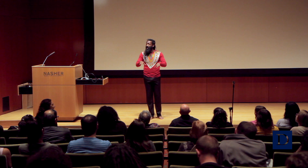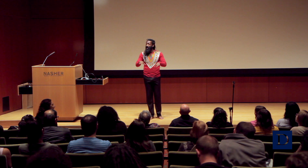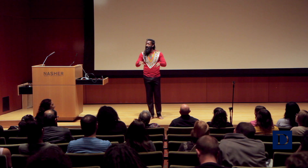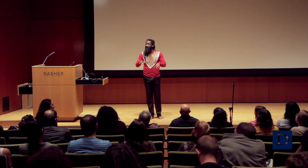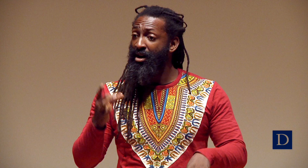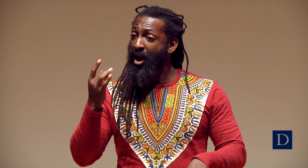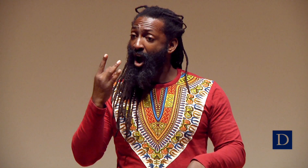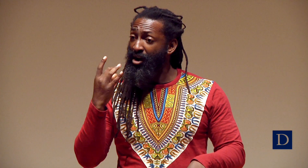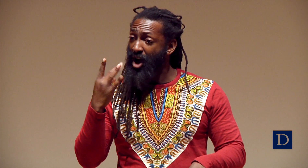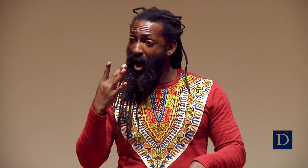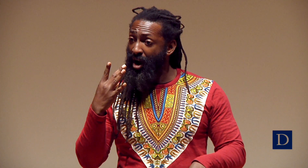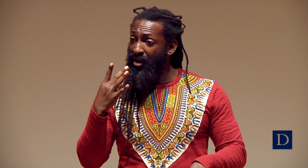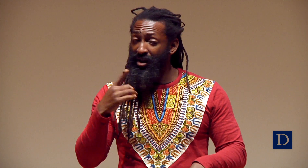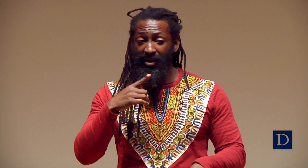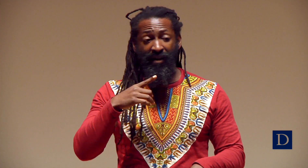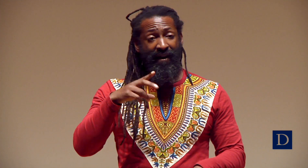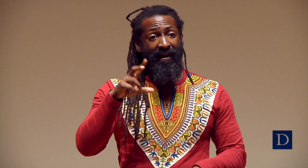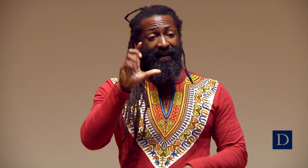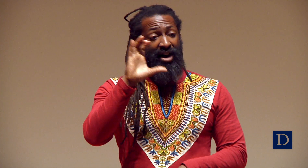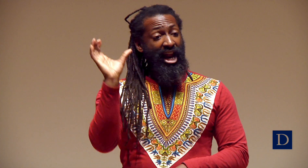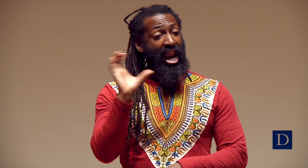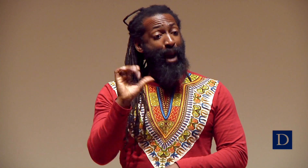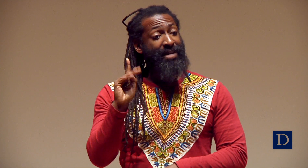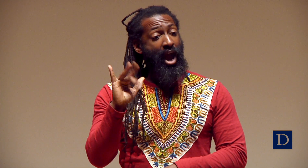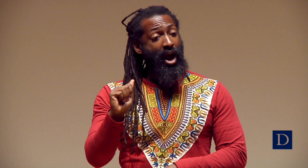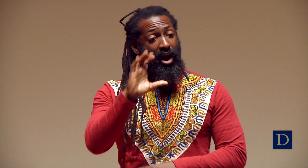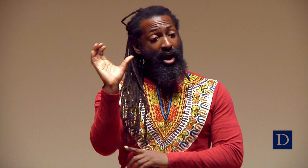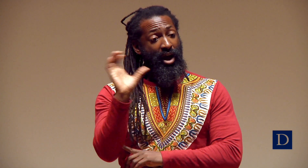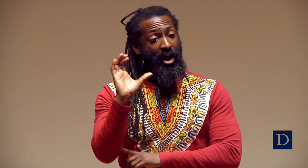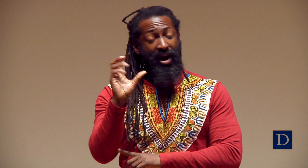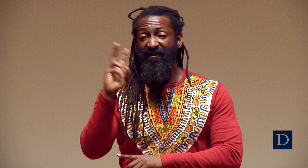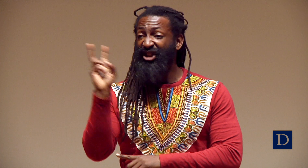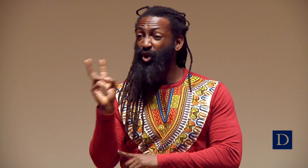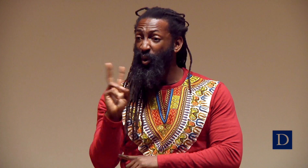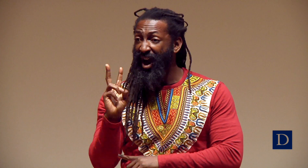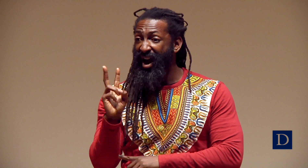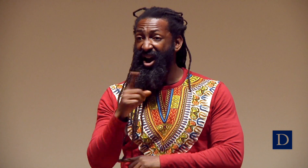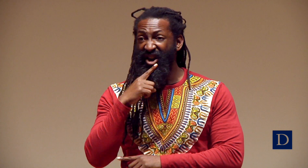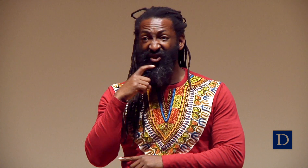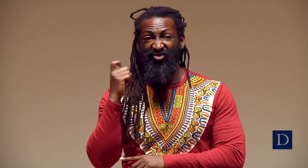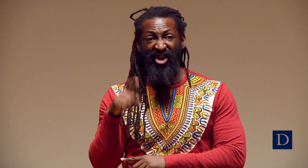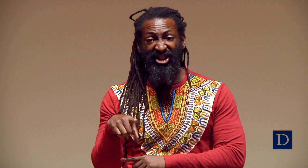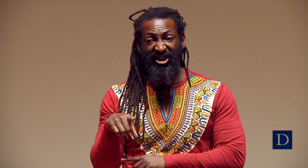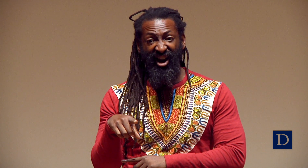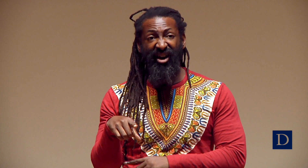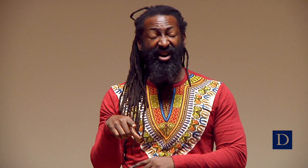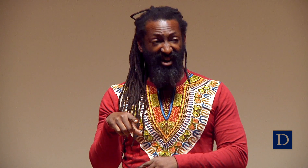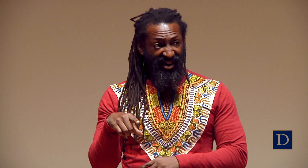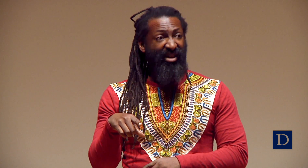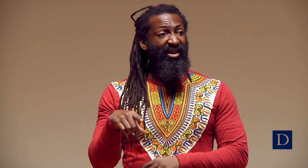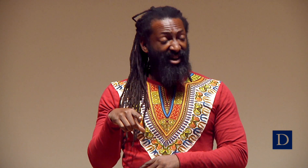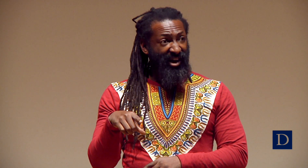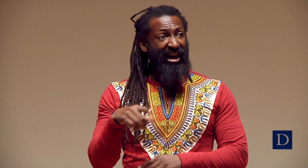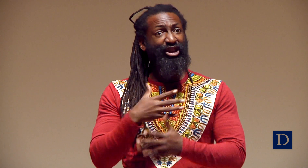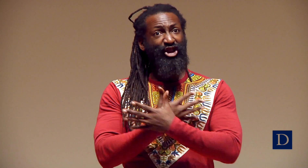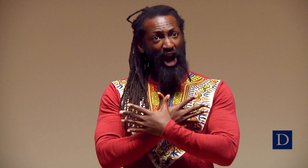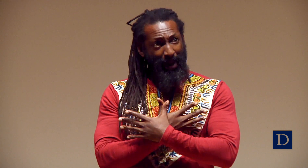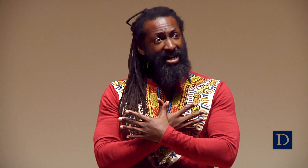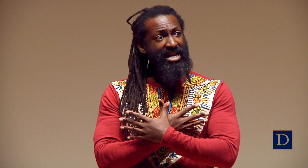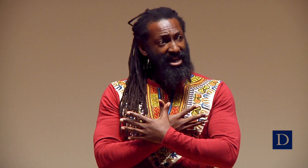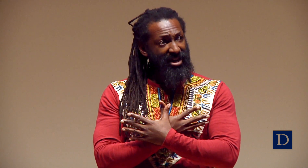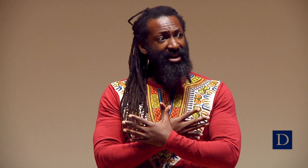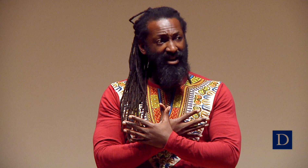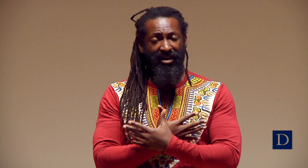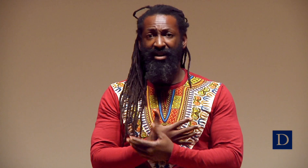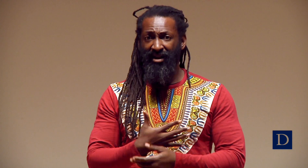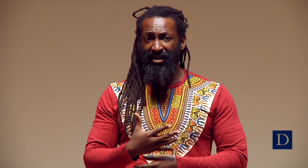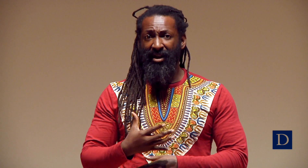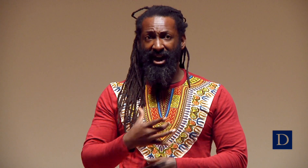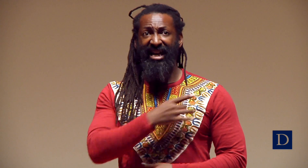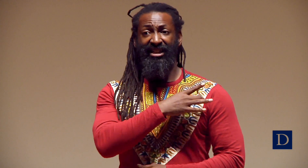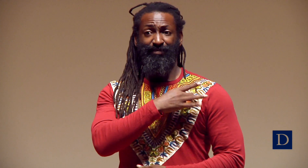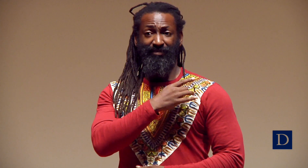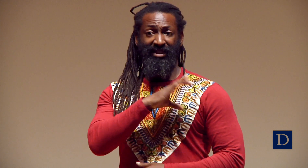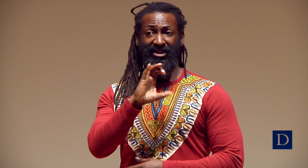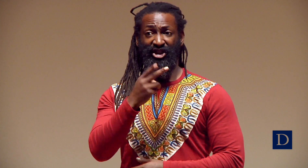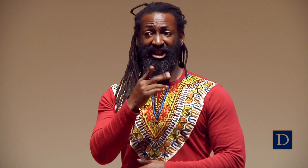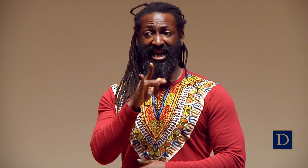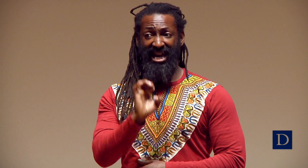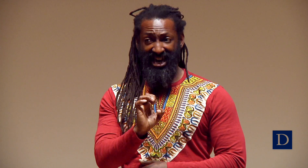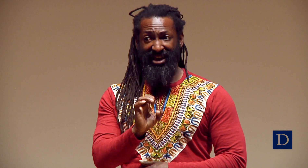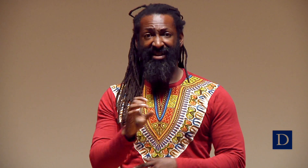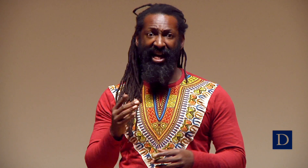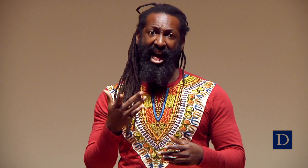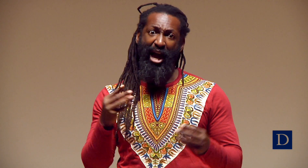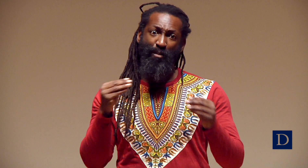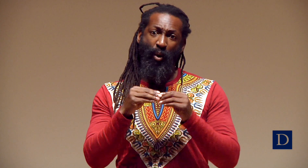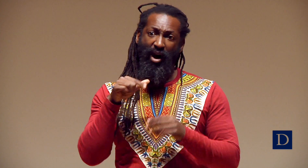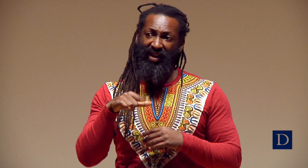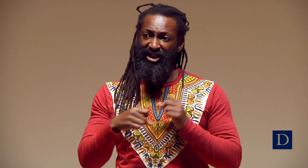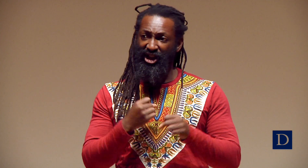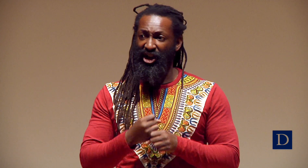So far, we have someone from Australia, Hong Kong, Colombia, Venezuela, Russia, Germany, Chile is going to be represented.